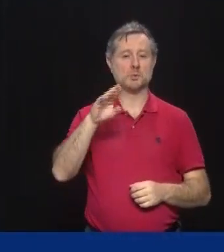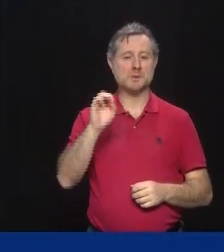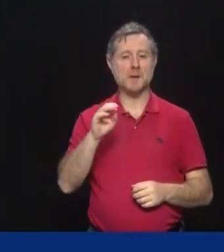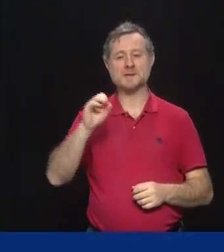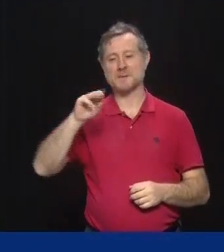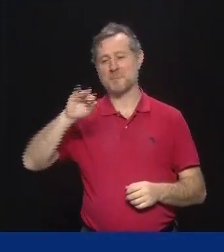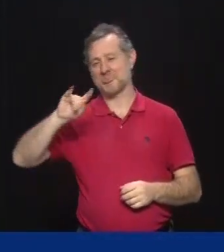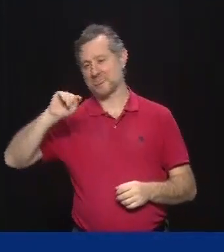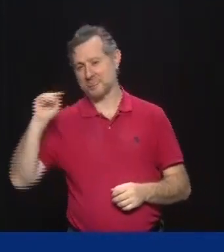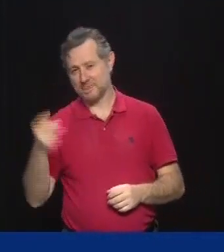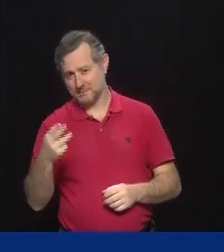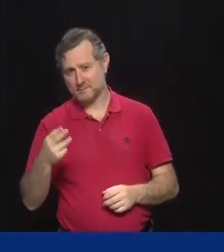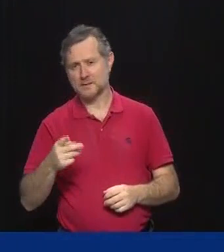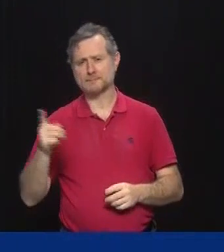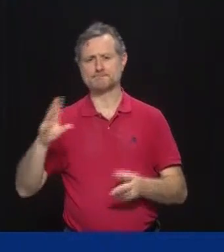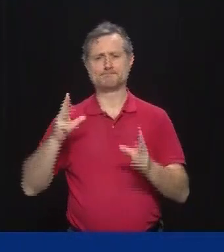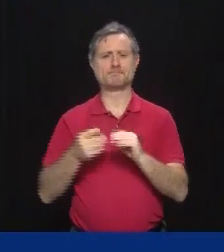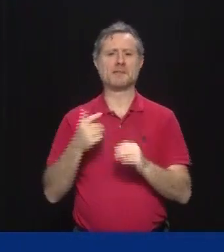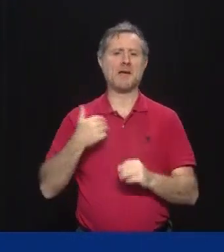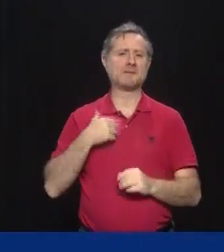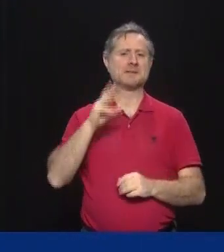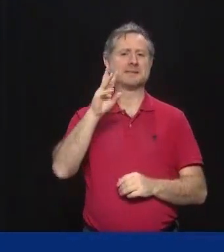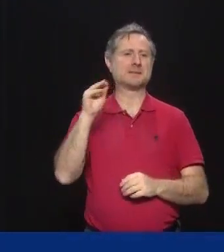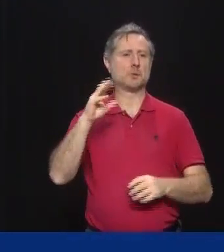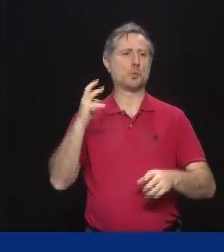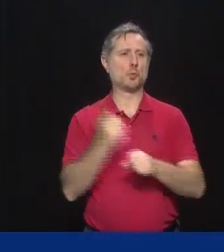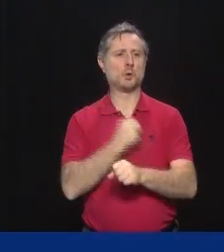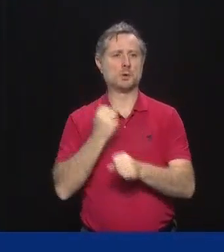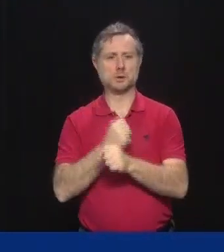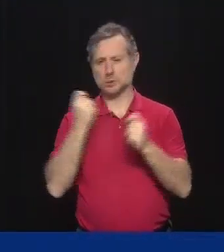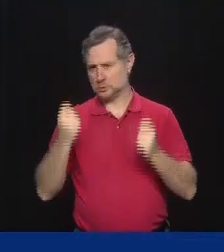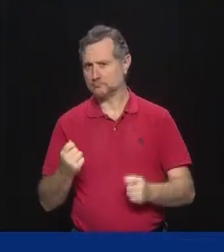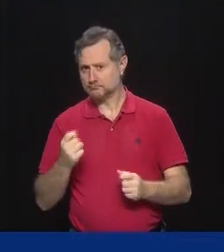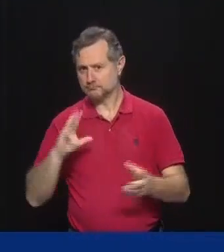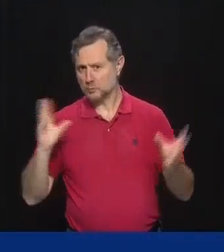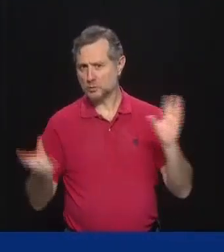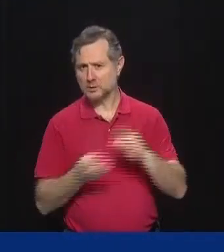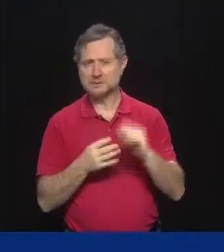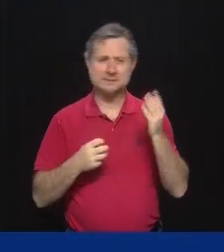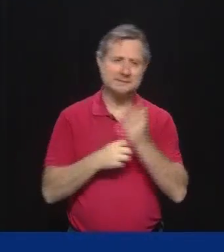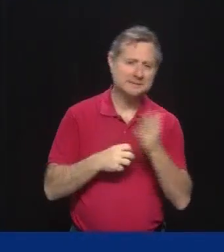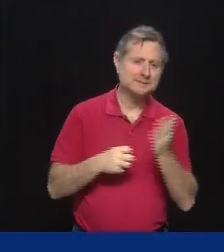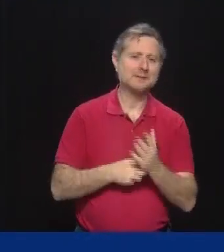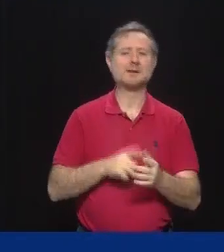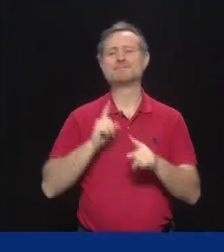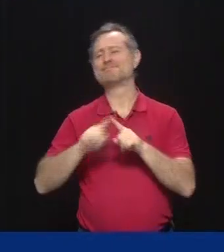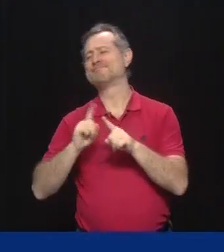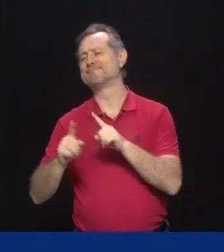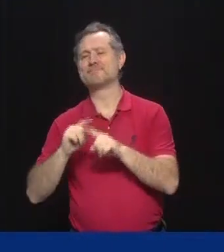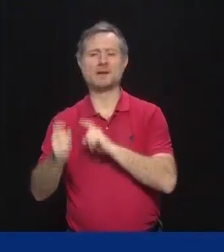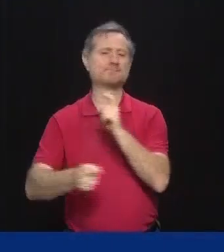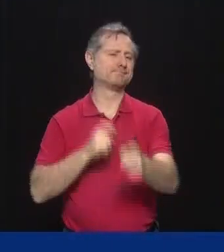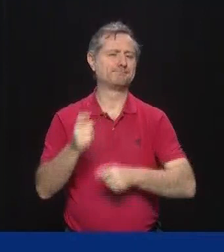THAT'S BRUCE SMITH. WE HAD 60 WINNERS IN TOTAL.